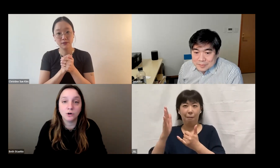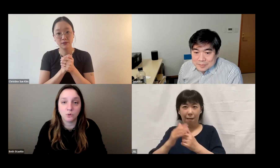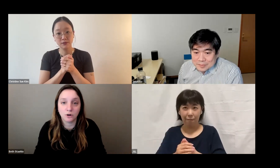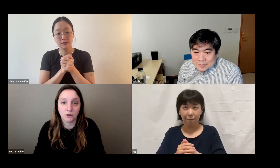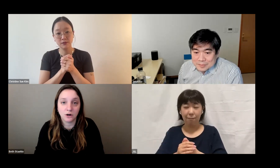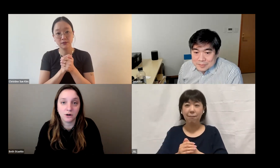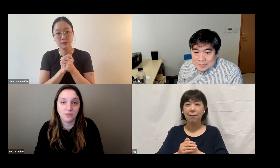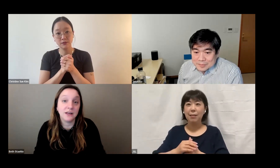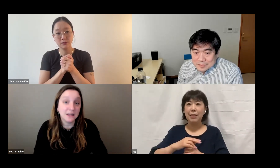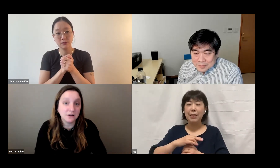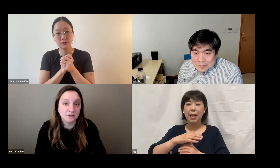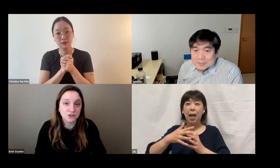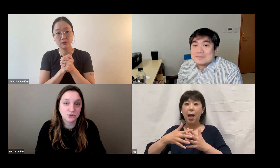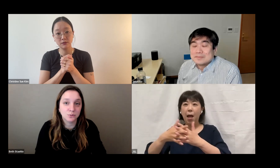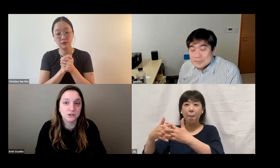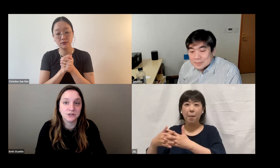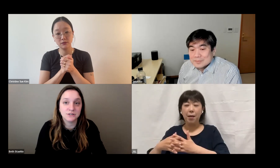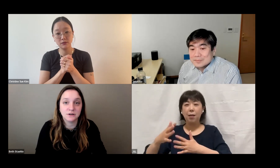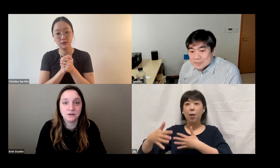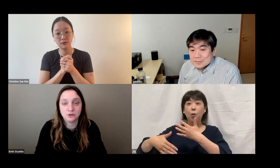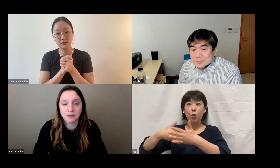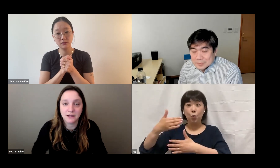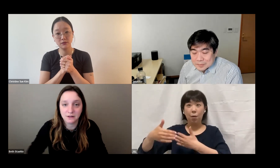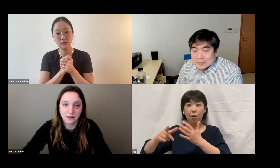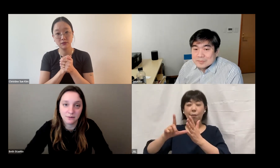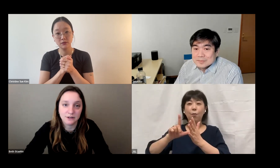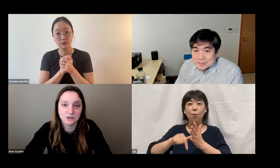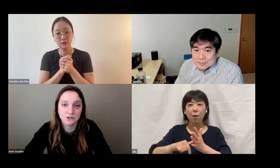order than English, which is a Germanic language then.